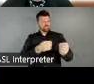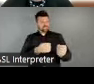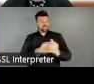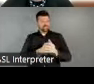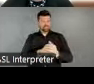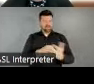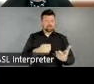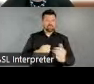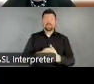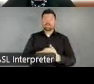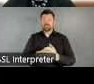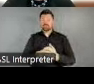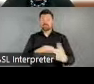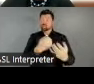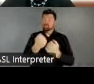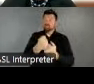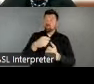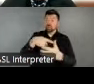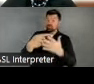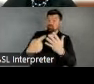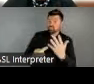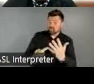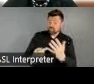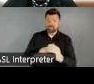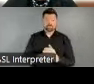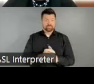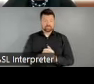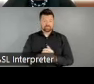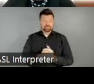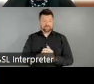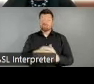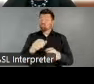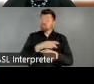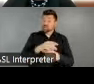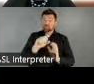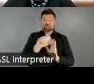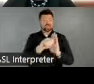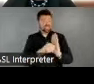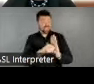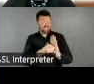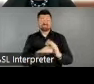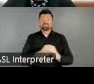American Rescue Plan. These lessons continue to shape how we're showing up as an agency and